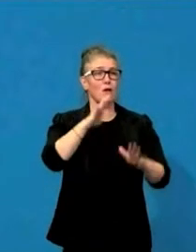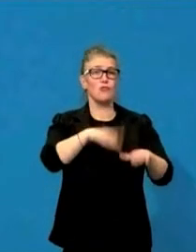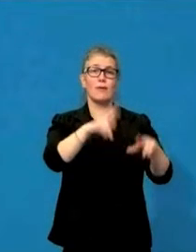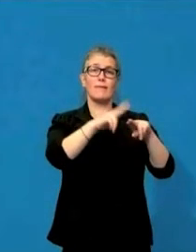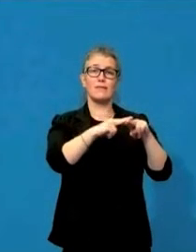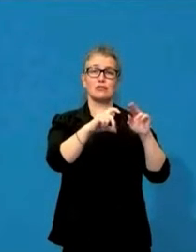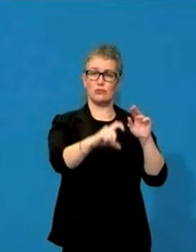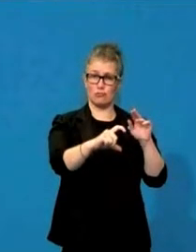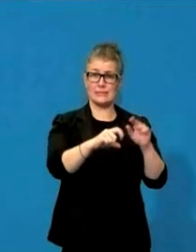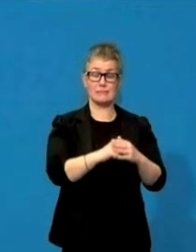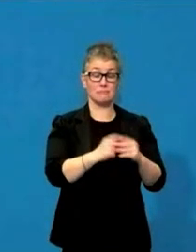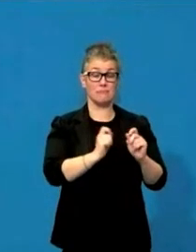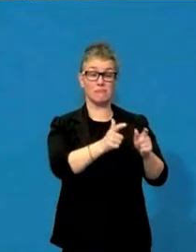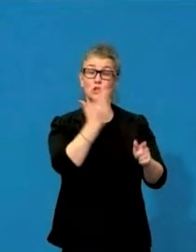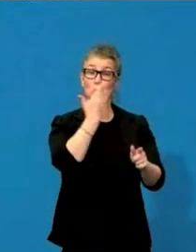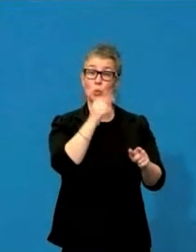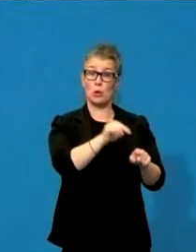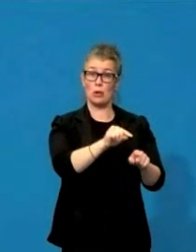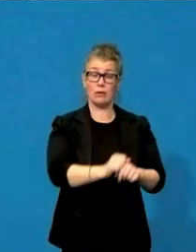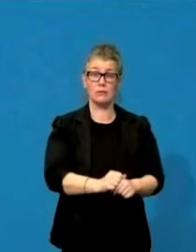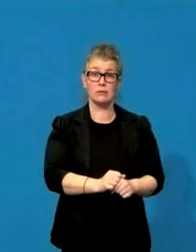at the old mission school.